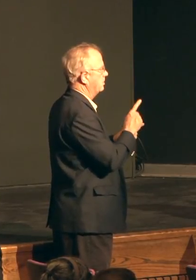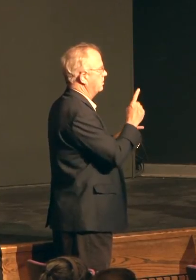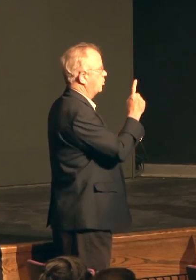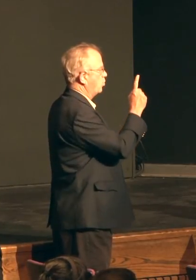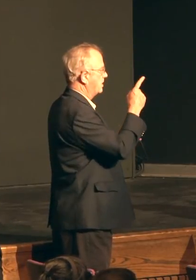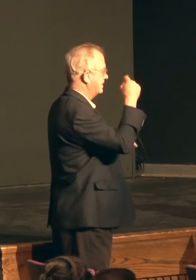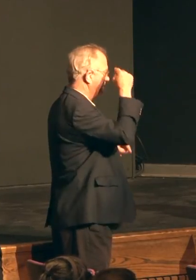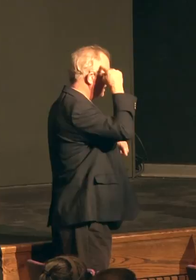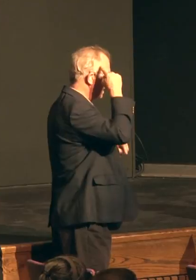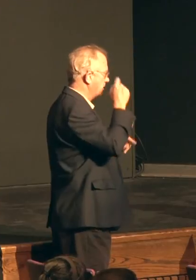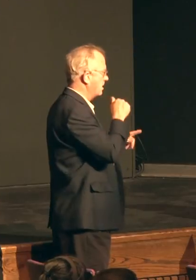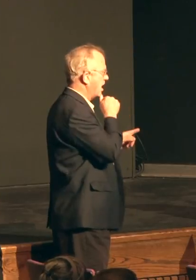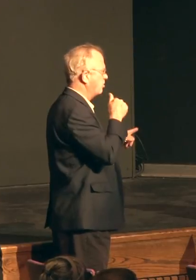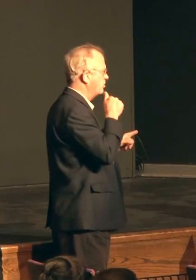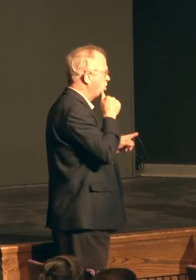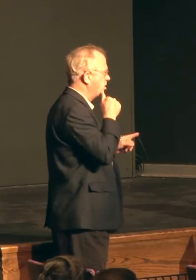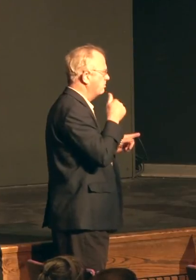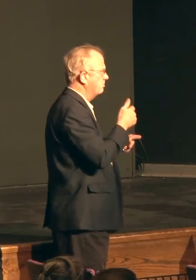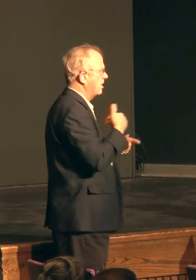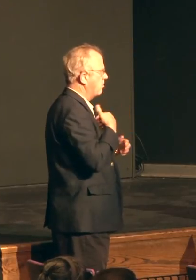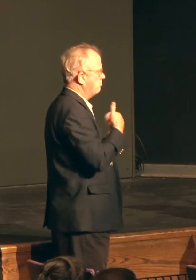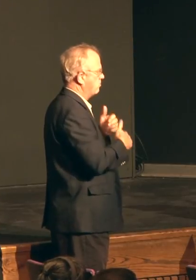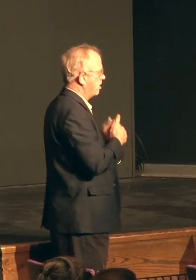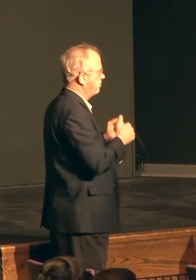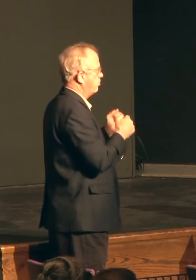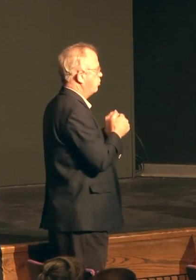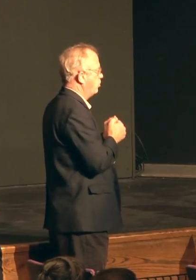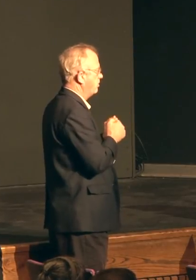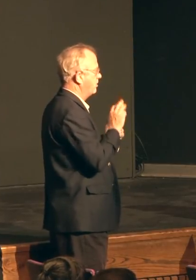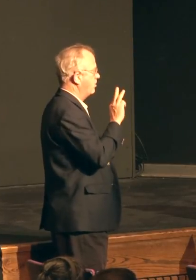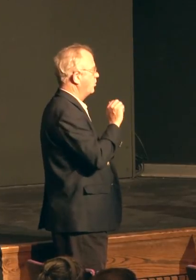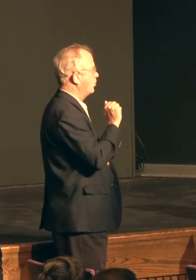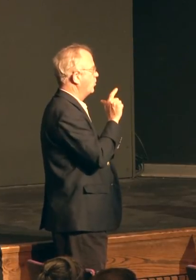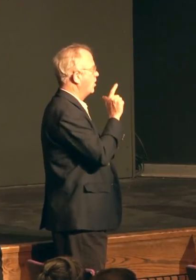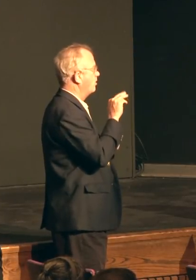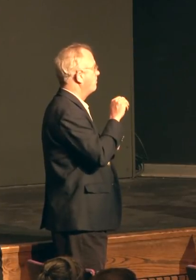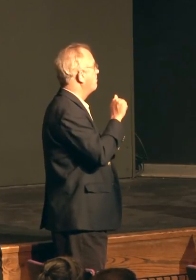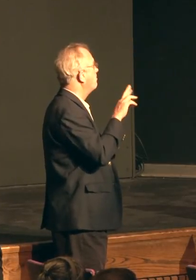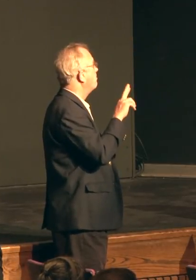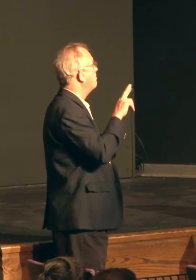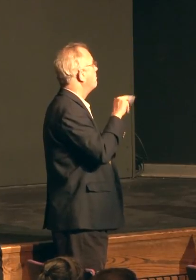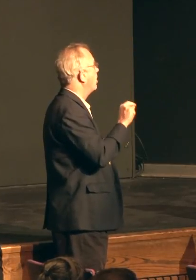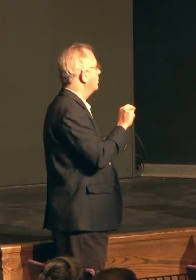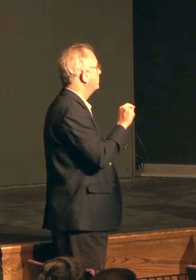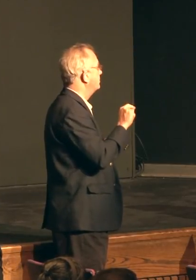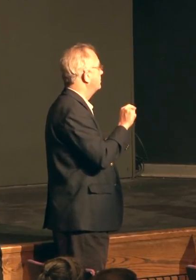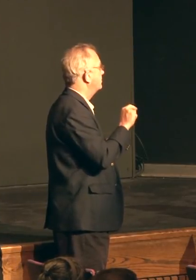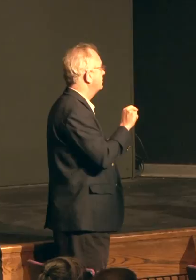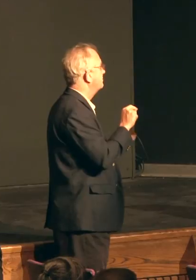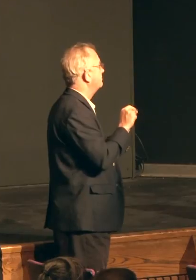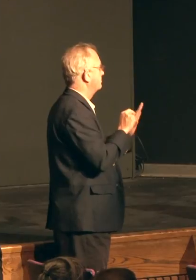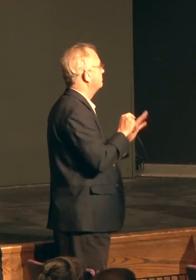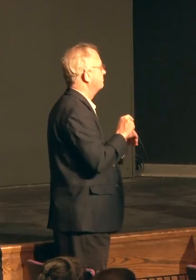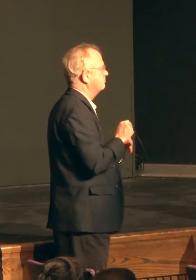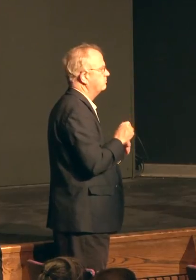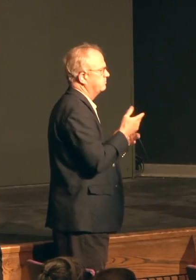something that you mentioned, I believe the state was Arizona that had a problem with